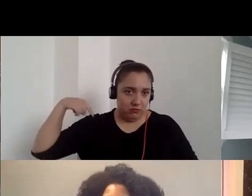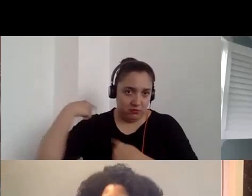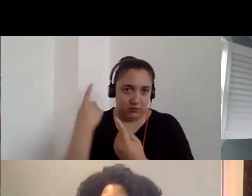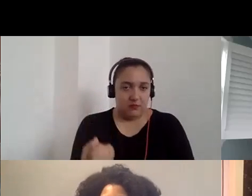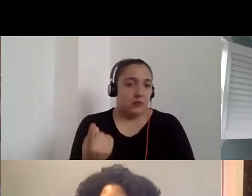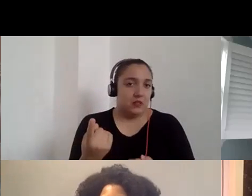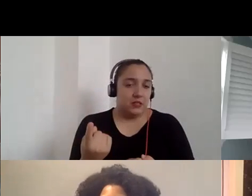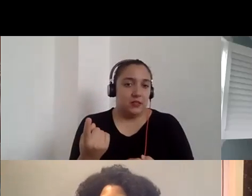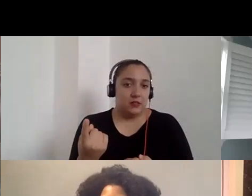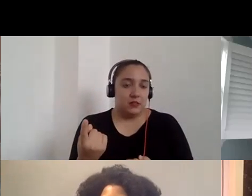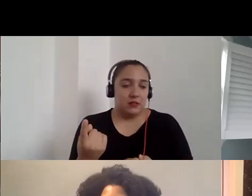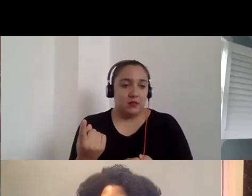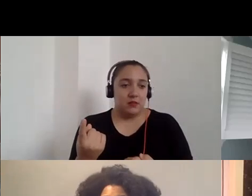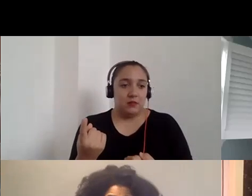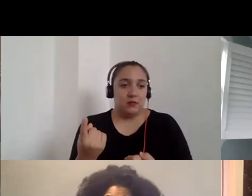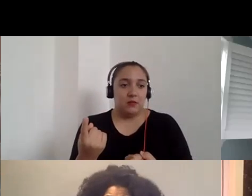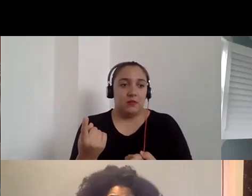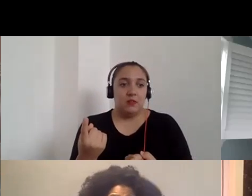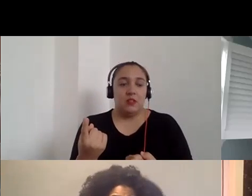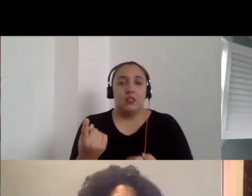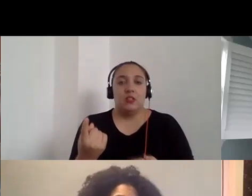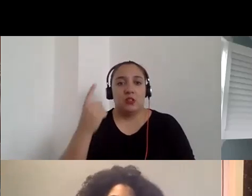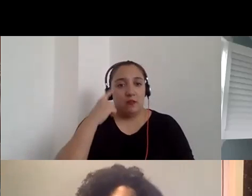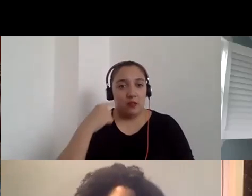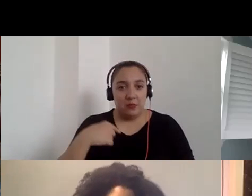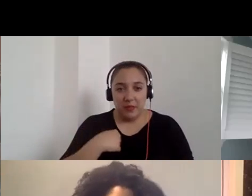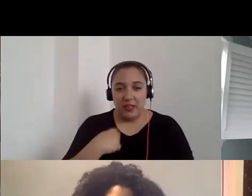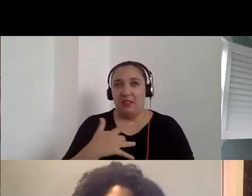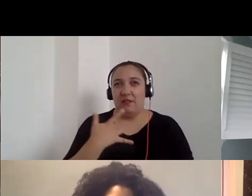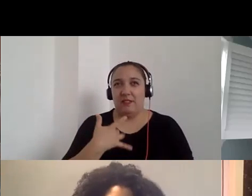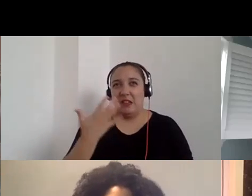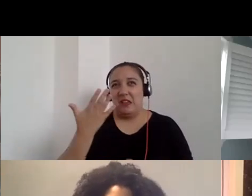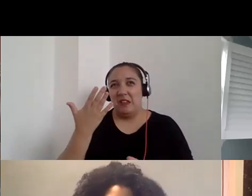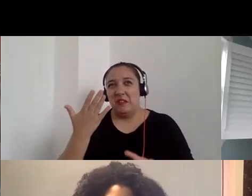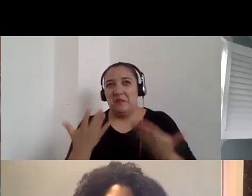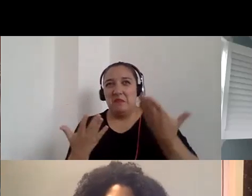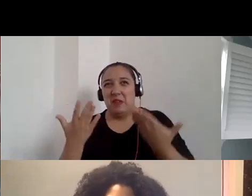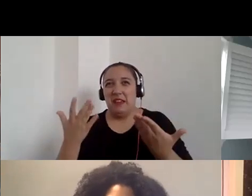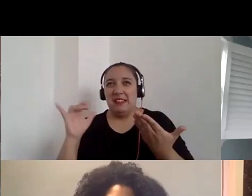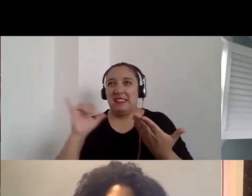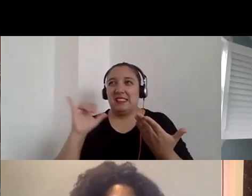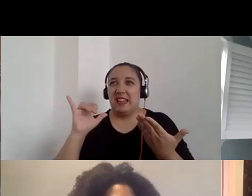like I guess hitting an apex. But like is it really an apex. Right.